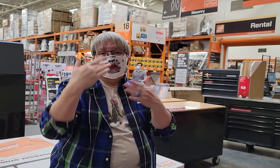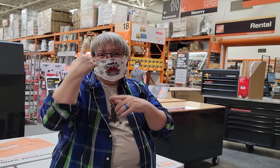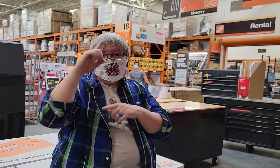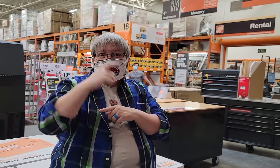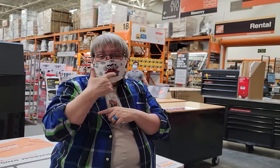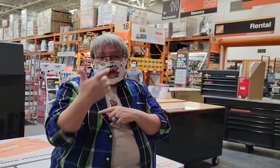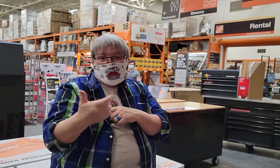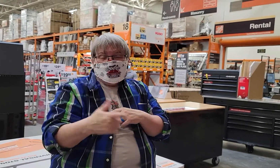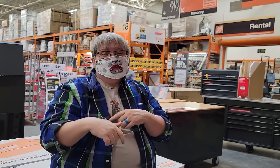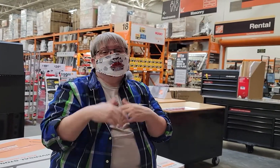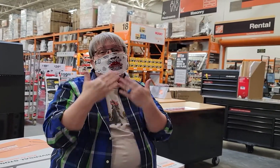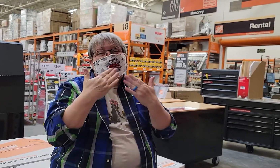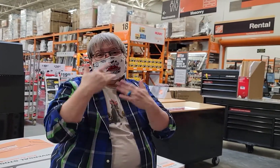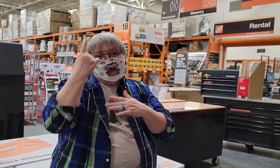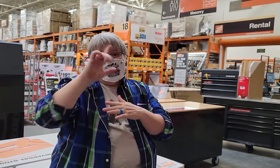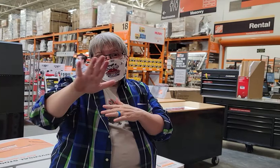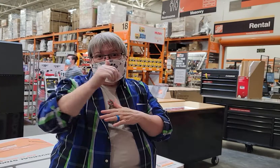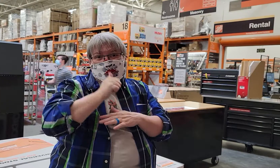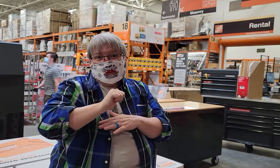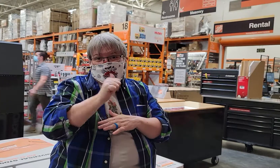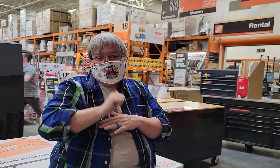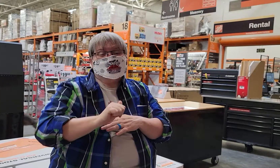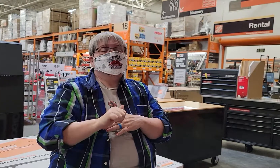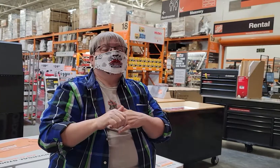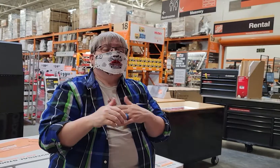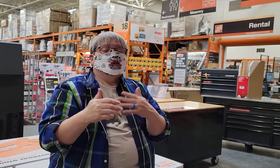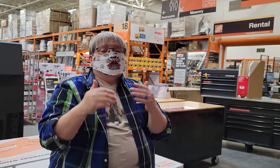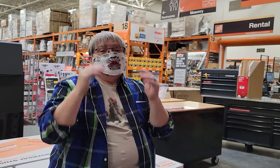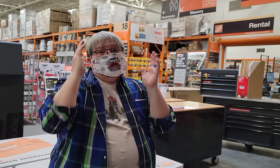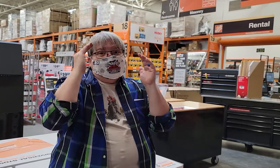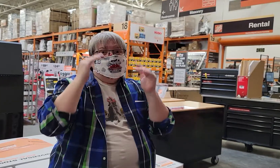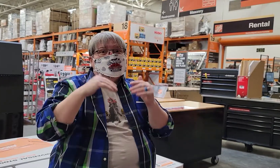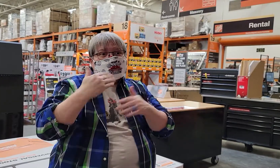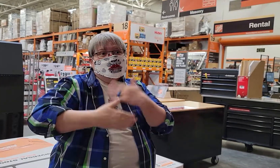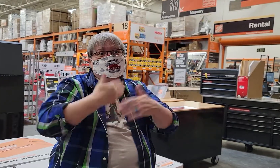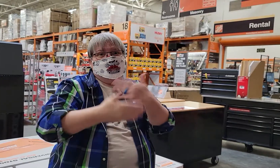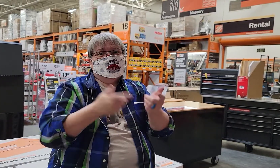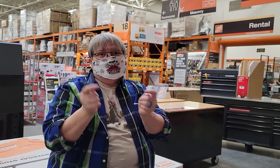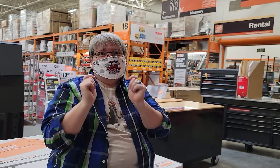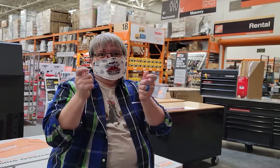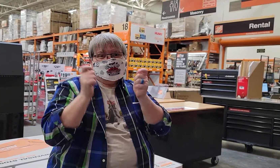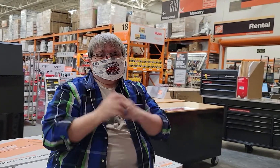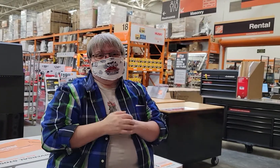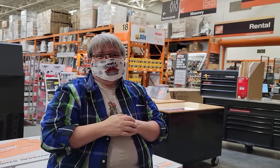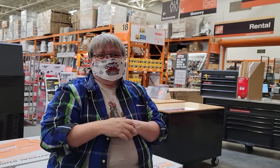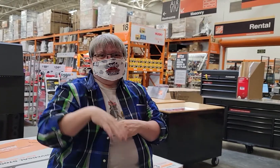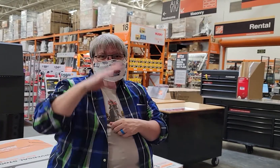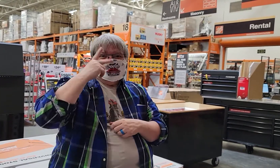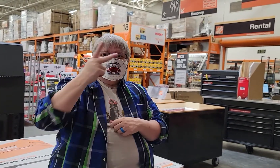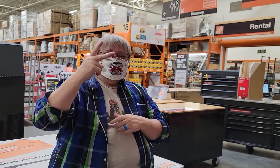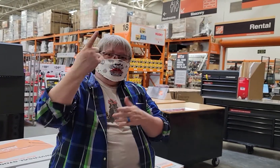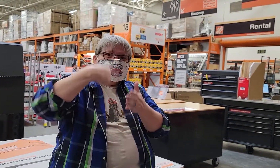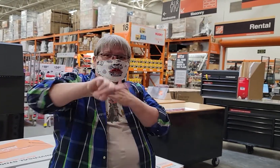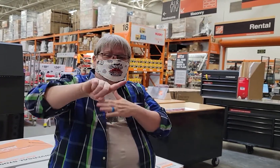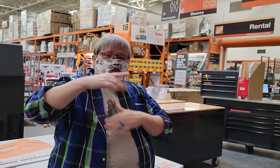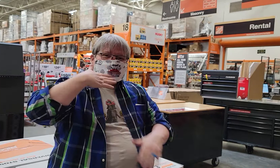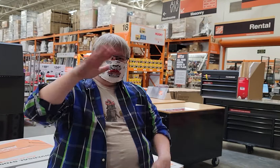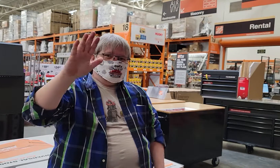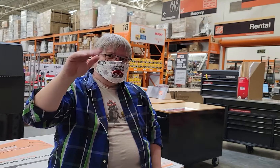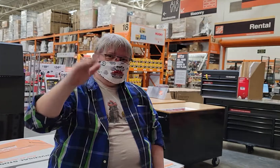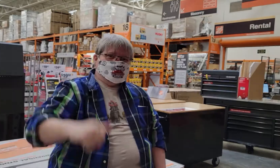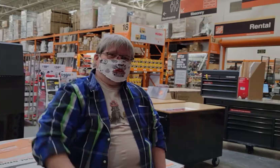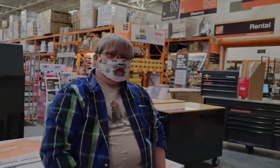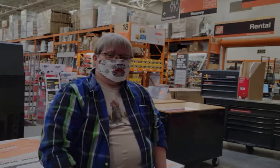watching. Thank you for your patience, and hopefully I'll get going pretty quick. See you next week. Bye-bye.